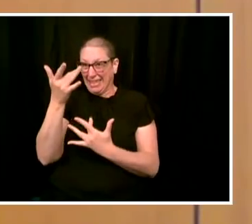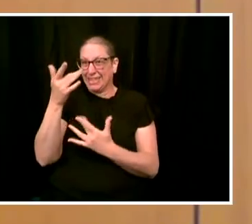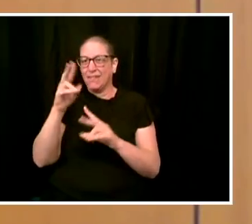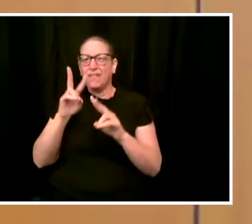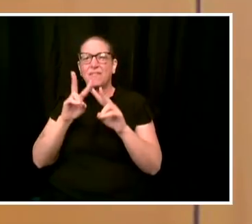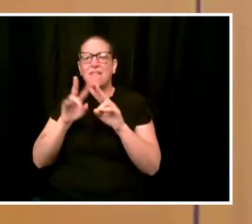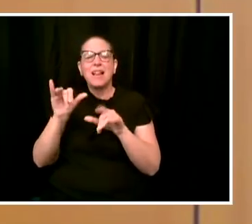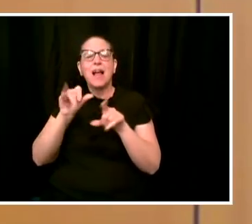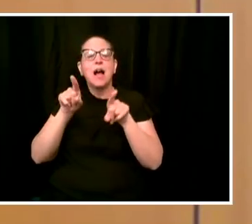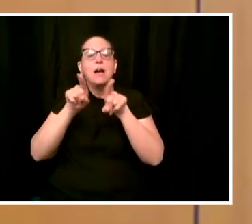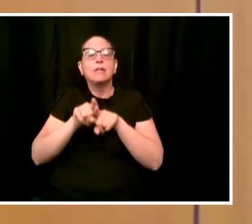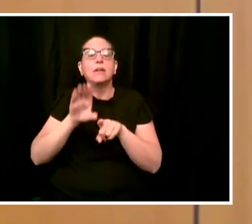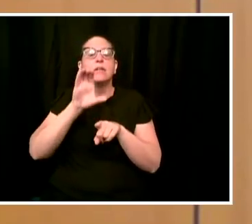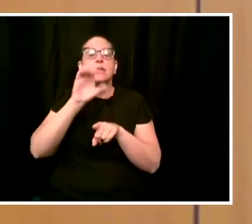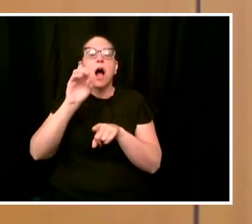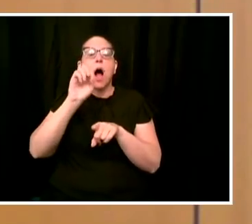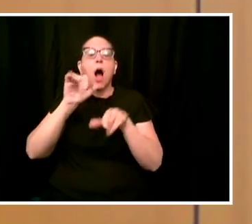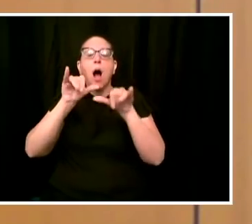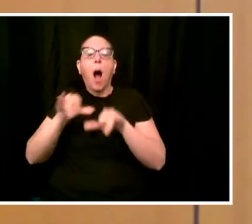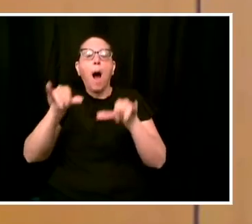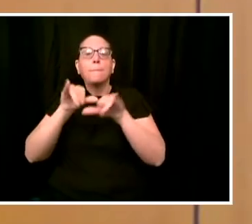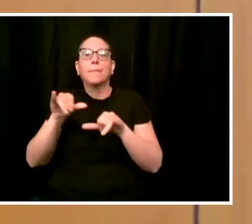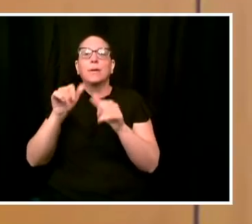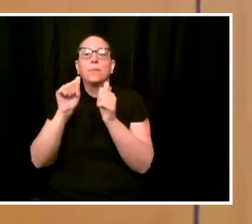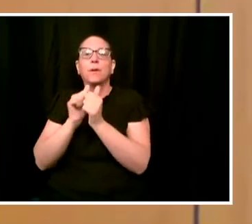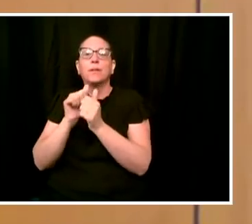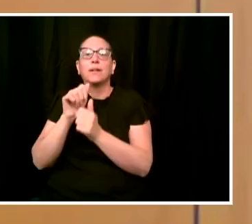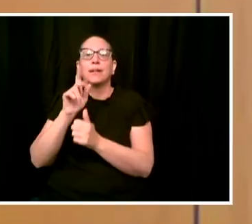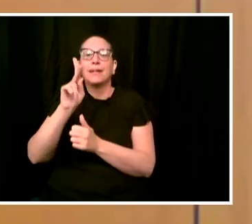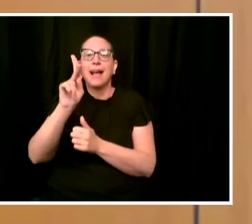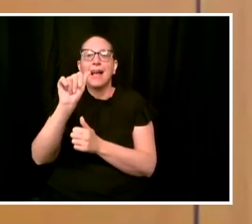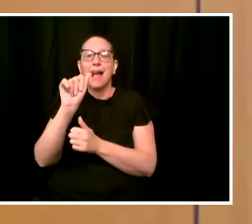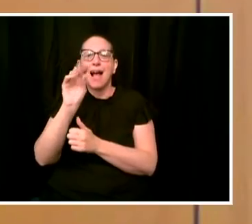THIS EVOLVING